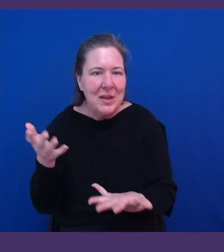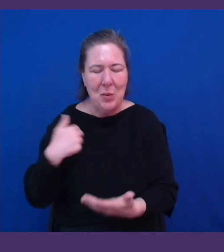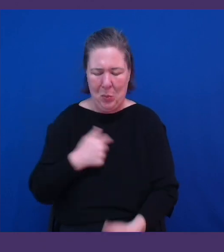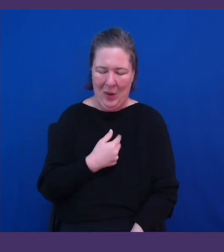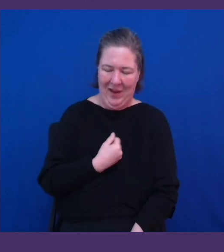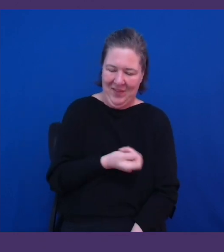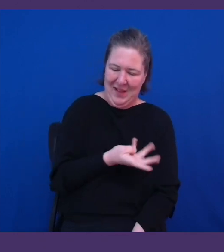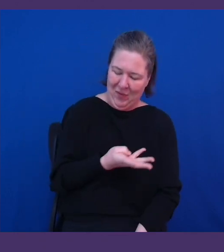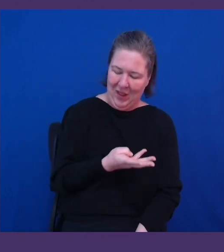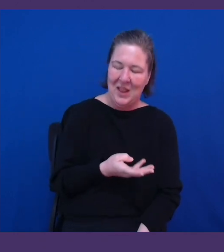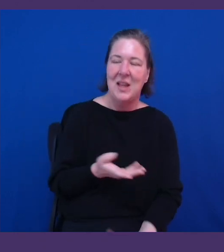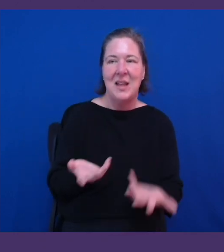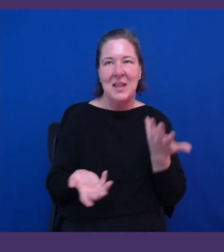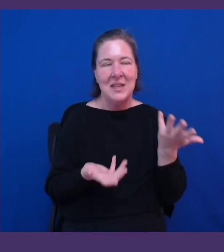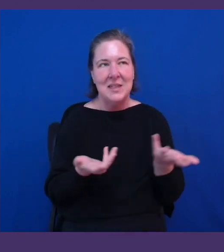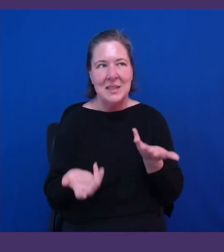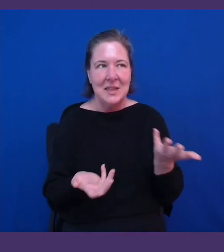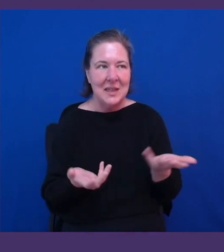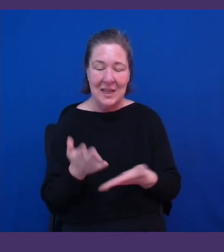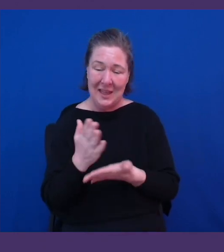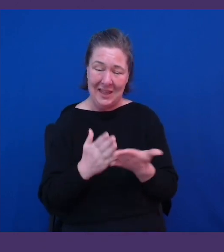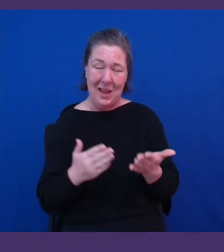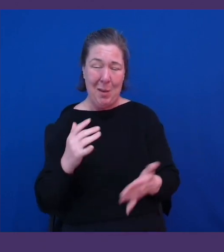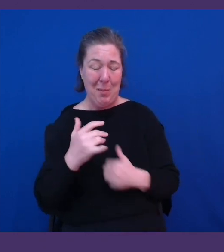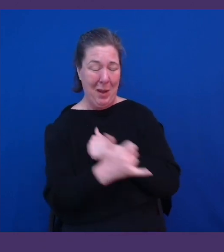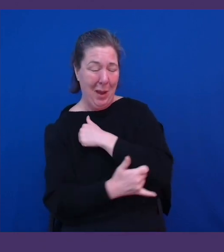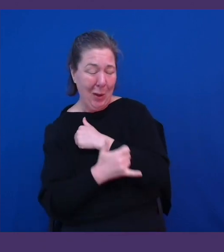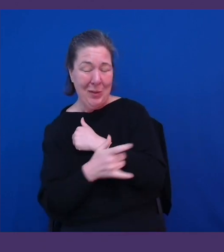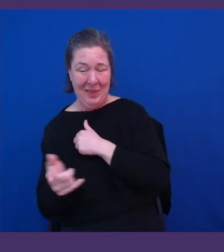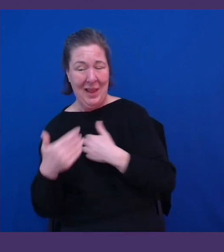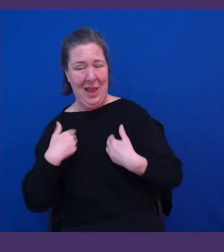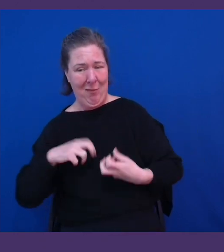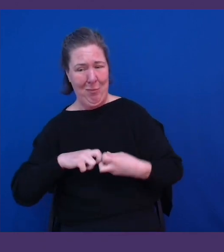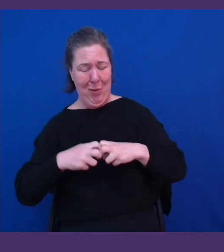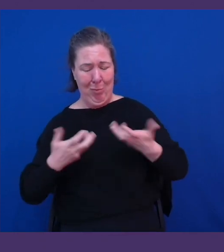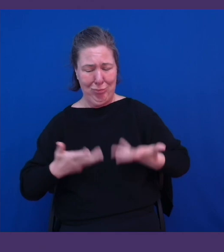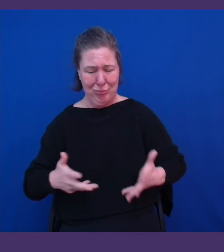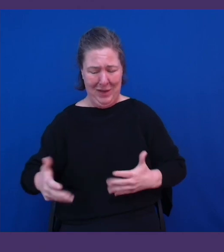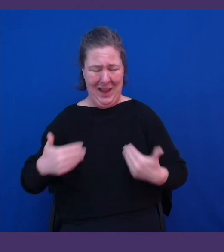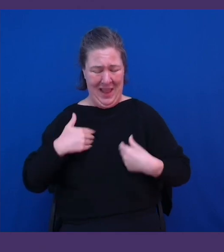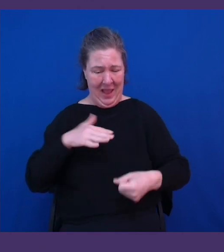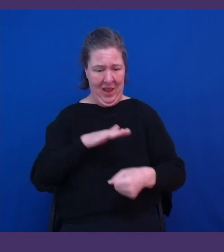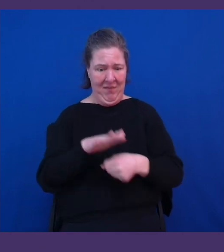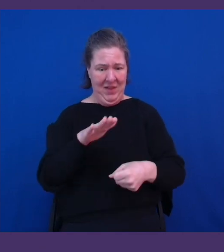And in some countries, they have also problems already having enough boots on the ground to do this testing.